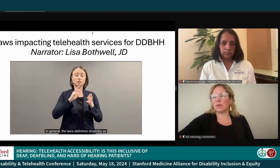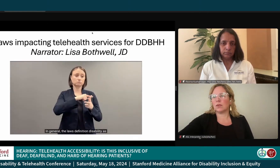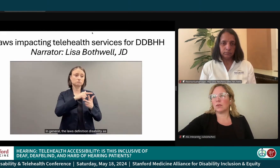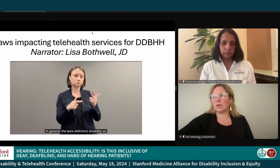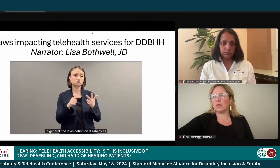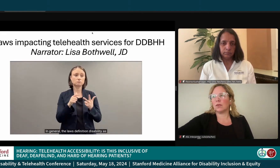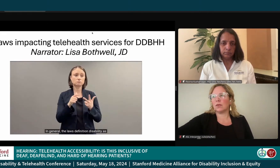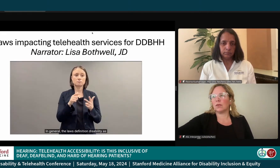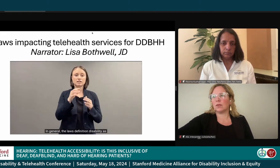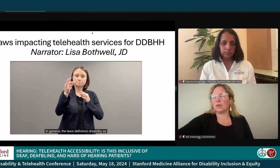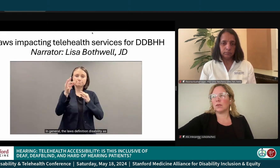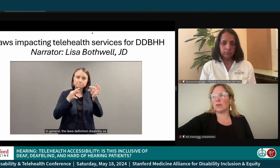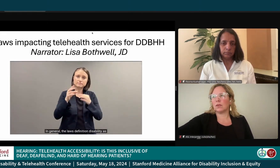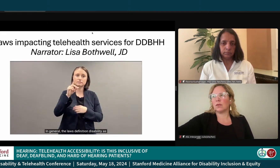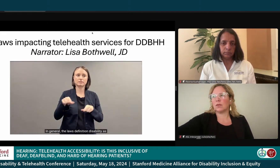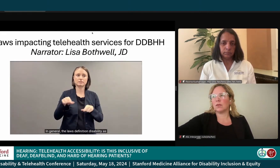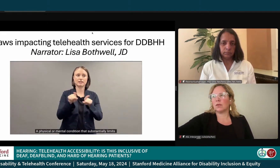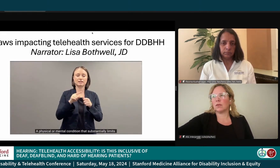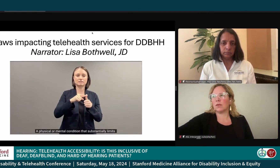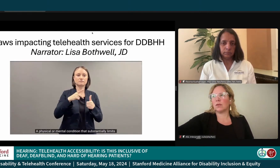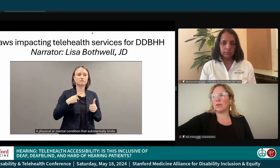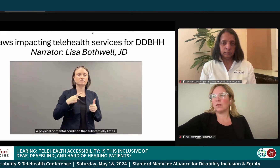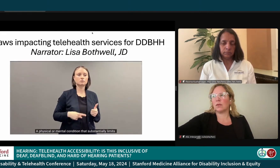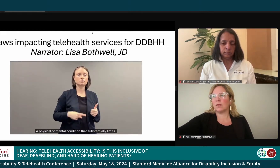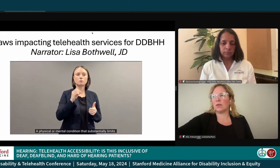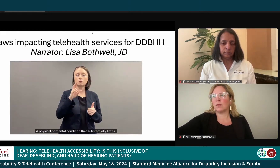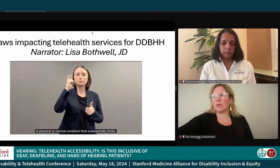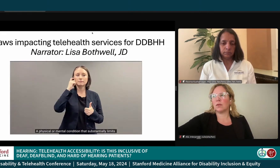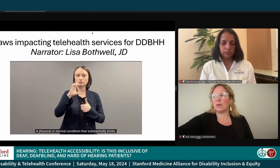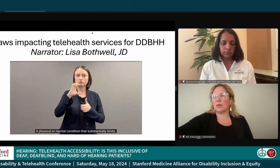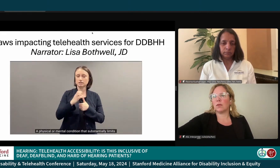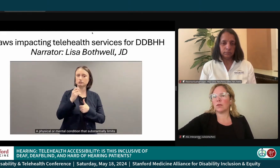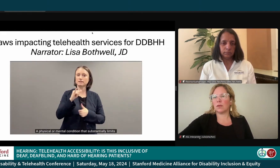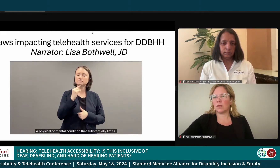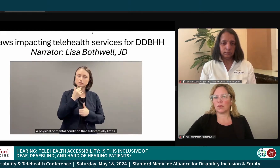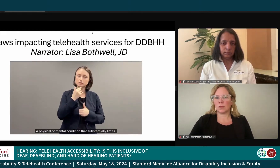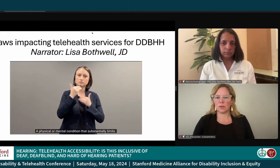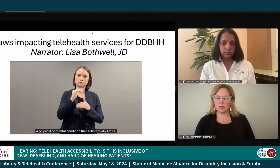In general, the law definition disabilities and physical or mental conditions that